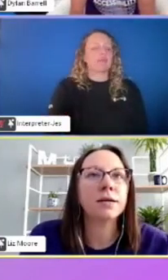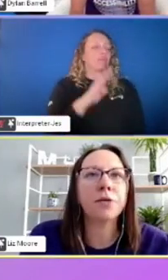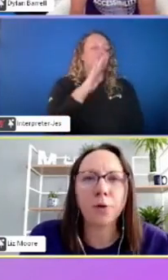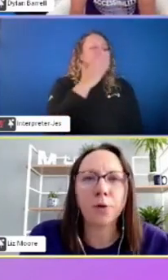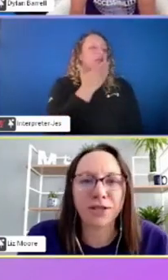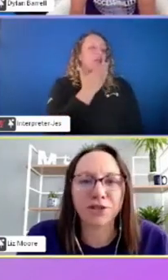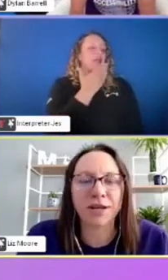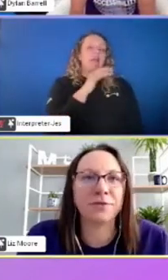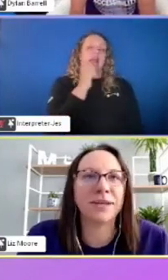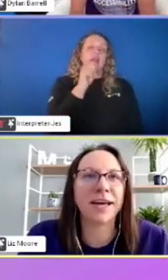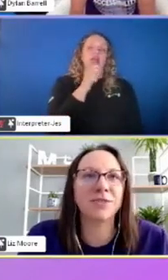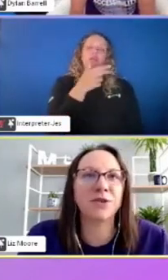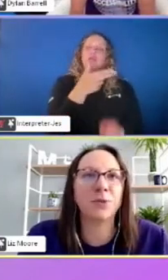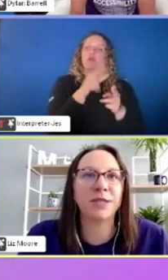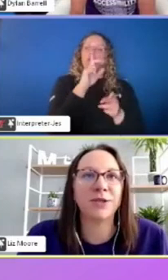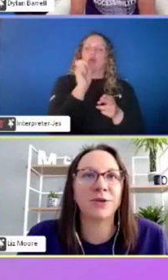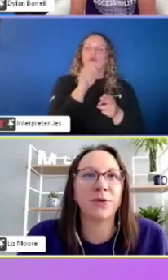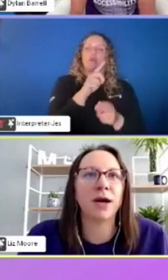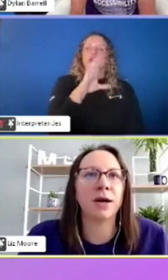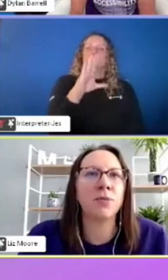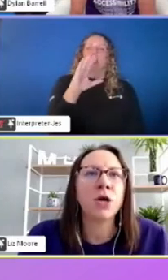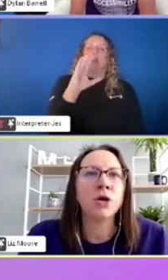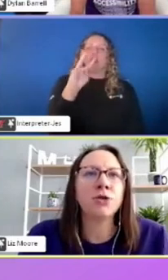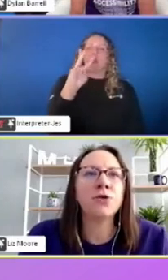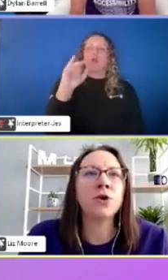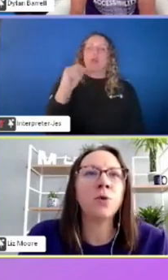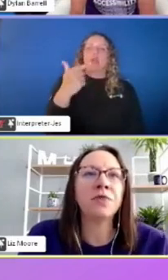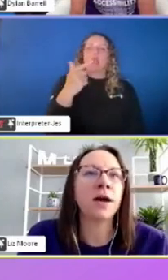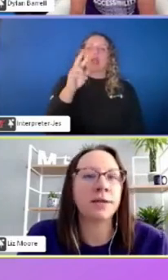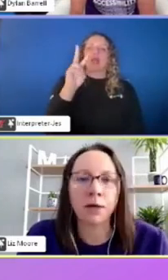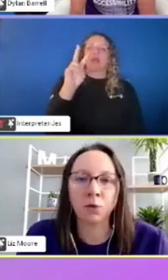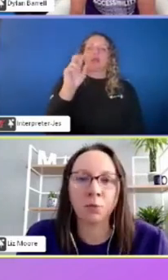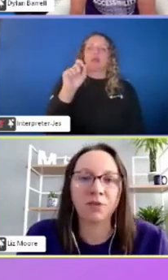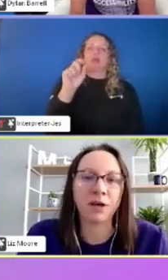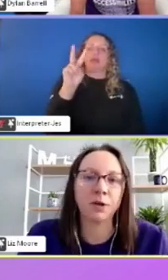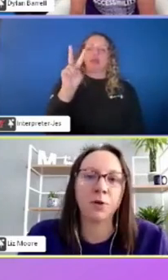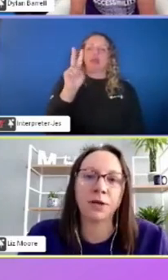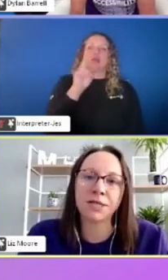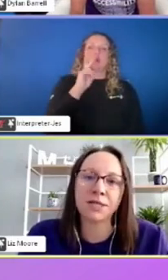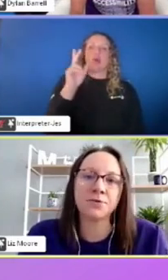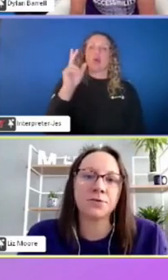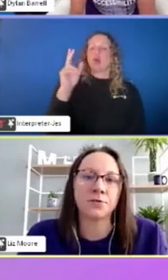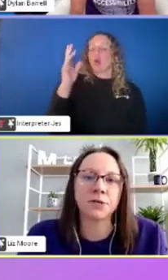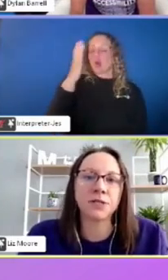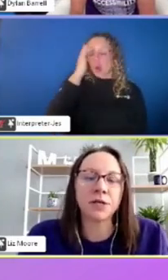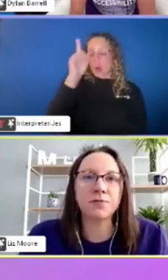Another quick question on what WCAG 2.2, do you know when the content will be available on Deque University?